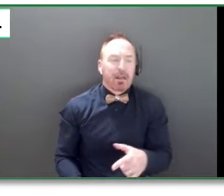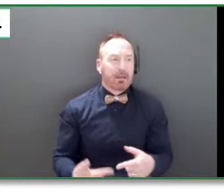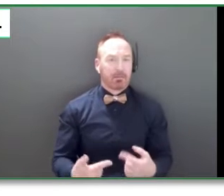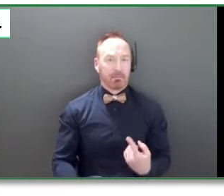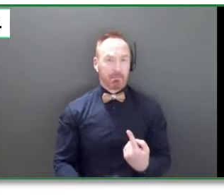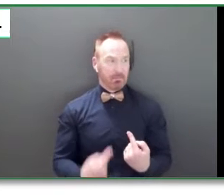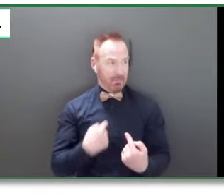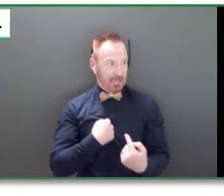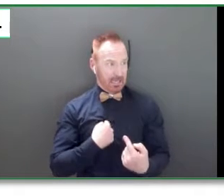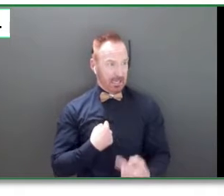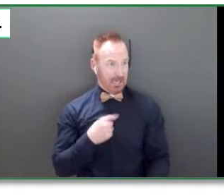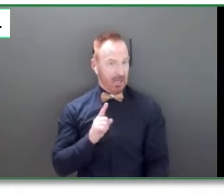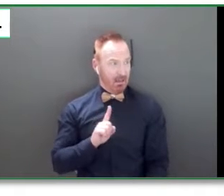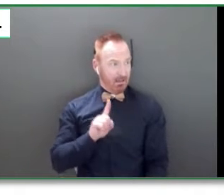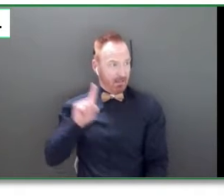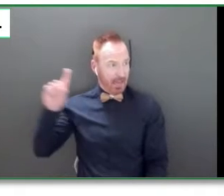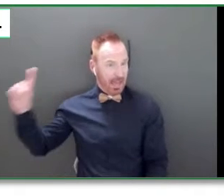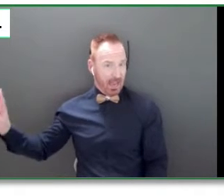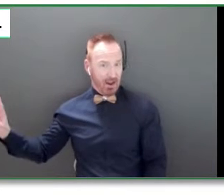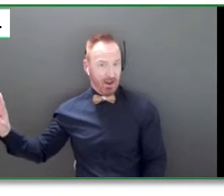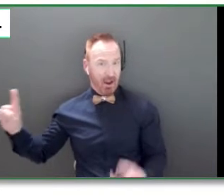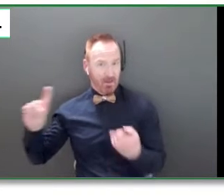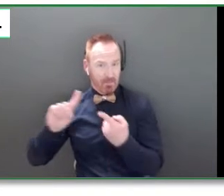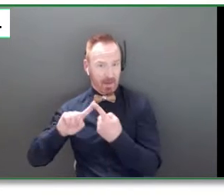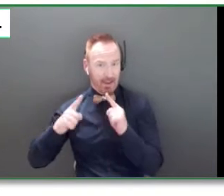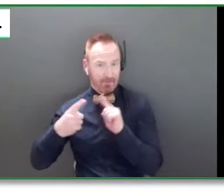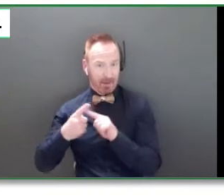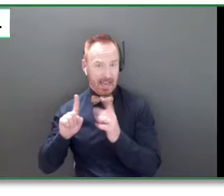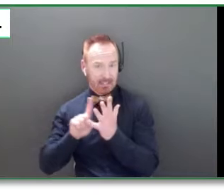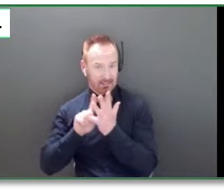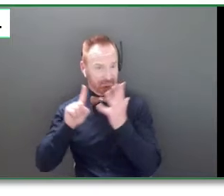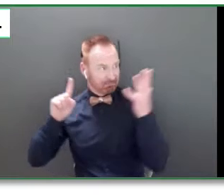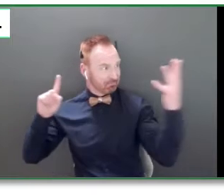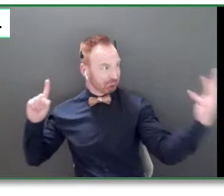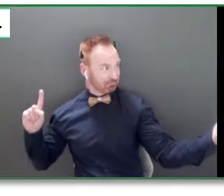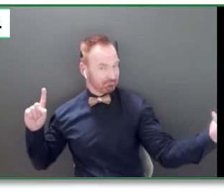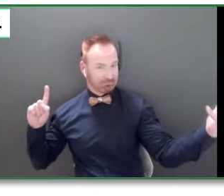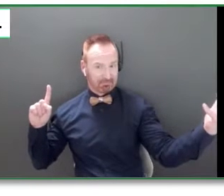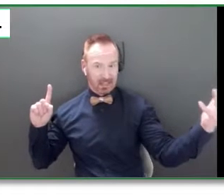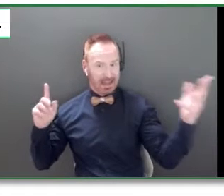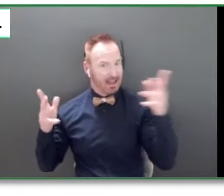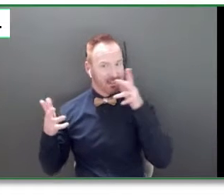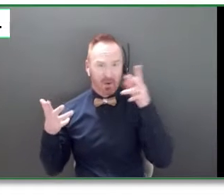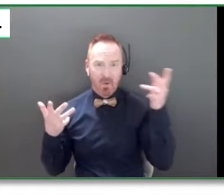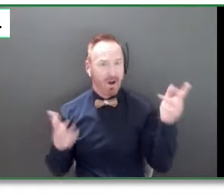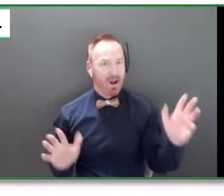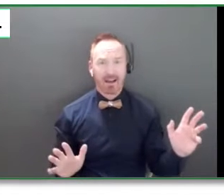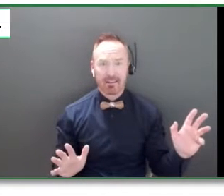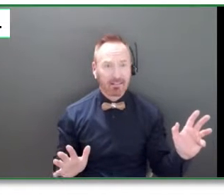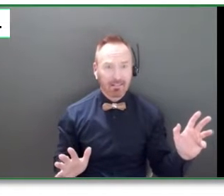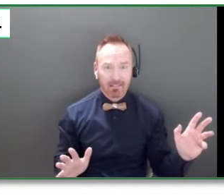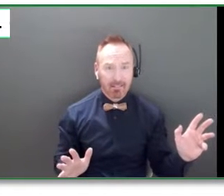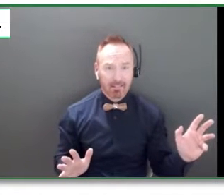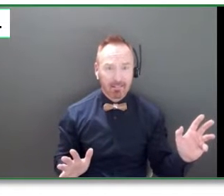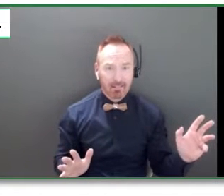All those who have a different ability go to a different end of the park.